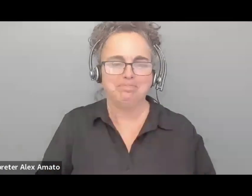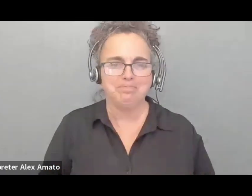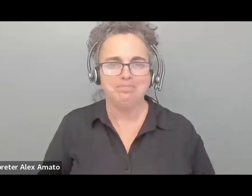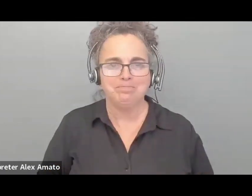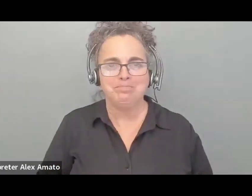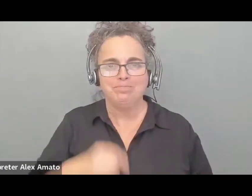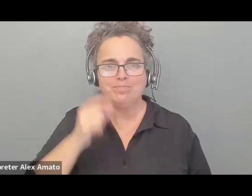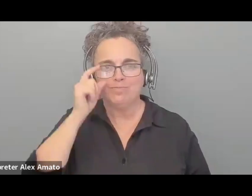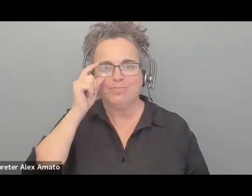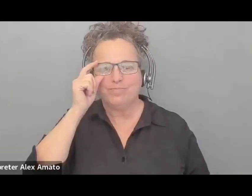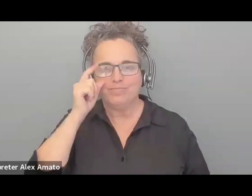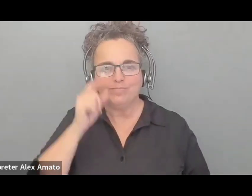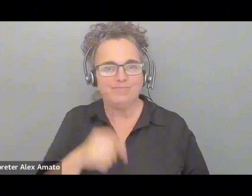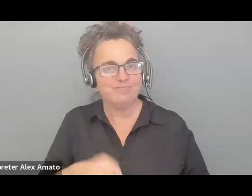Thank you. Kavana?